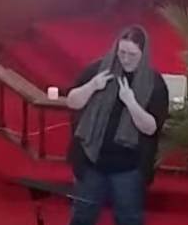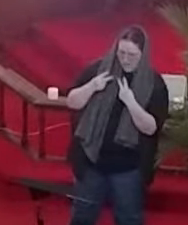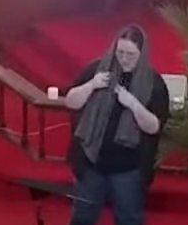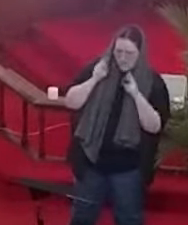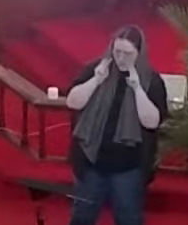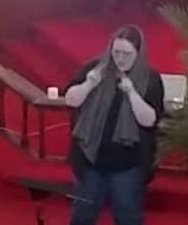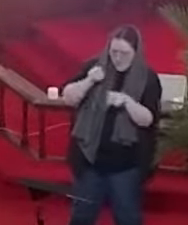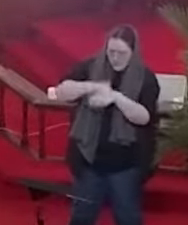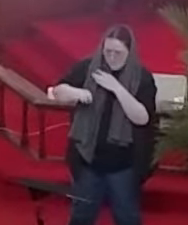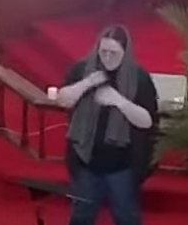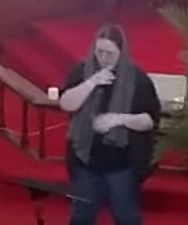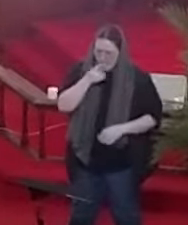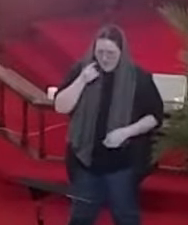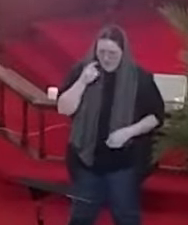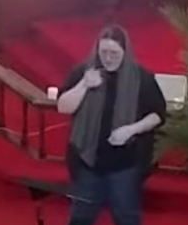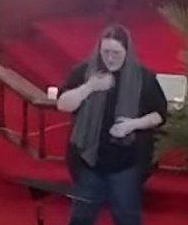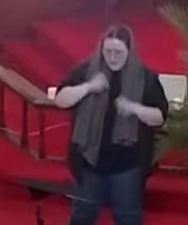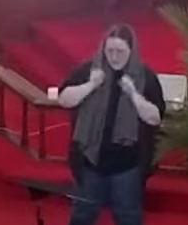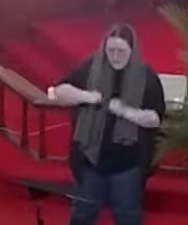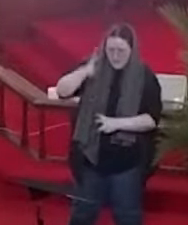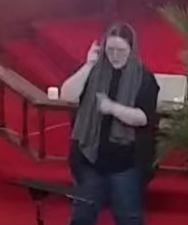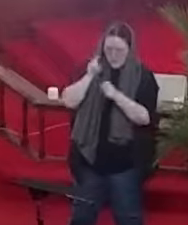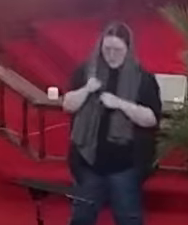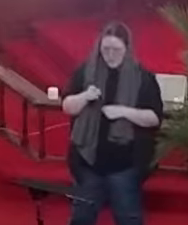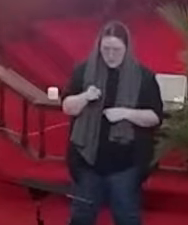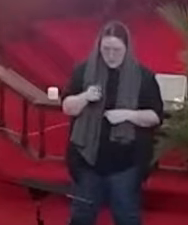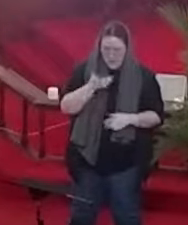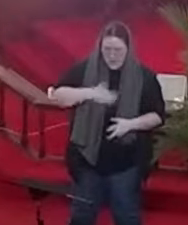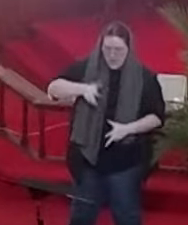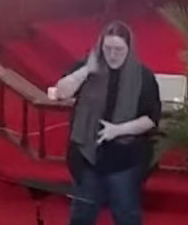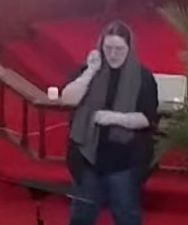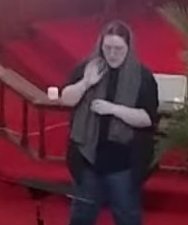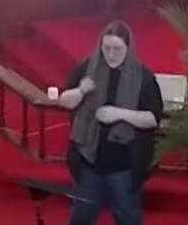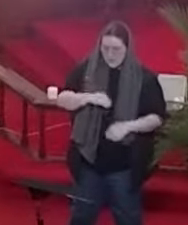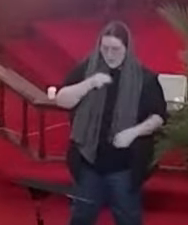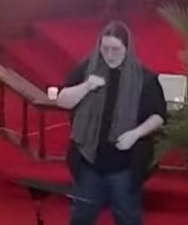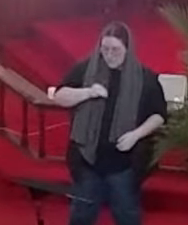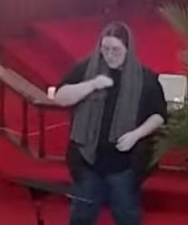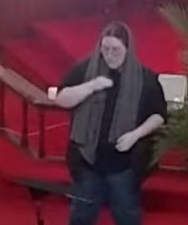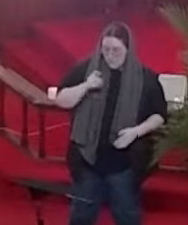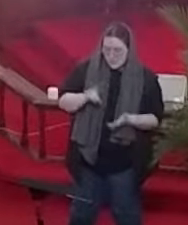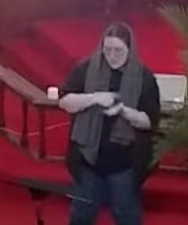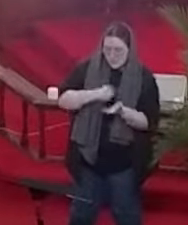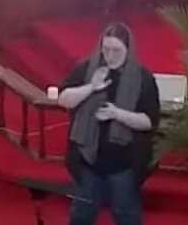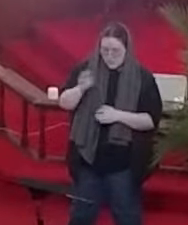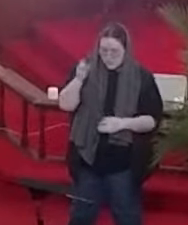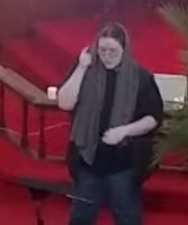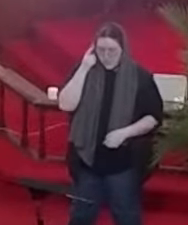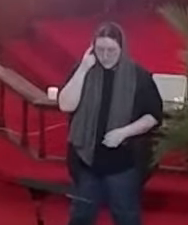when you look into my eyes I can hear you. I hear your mood, and sometimes your thoughts.